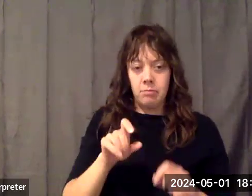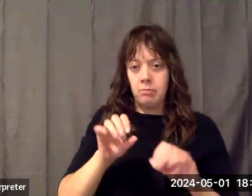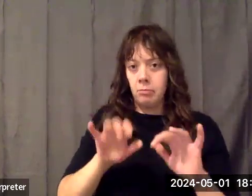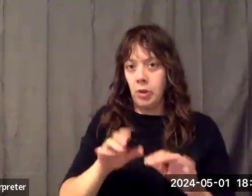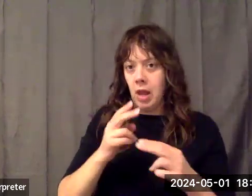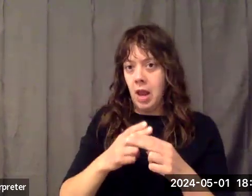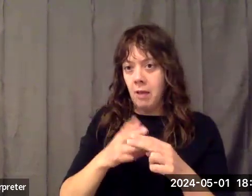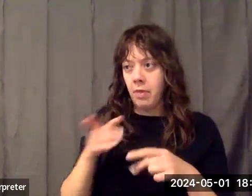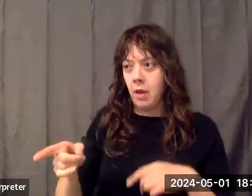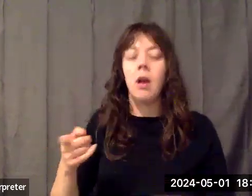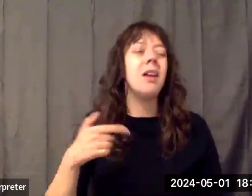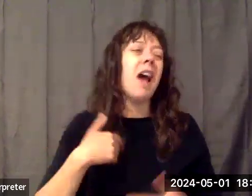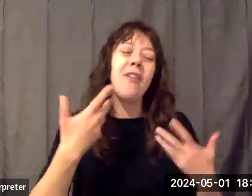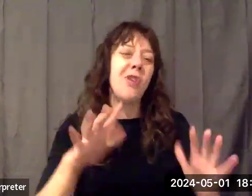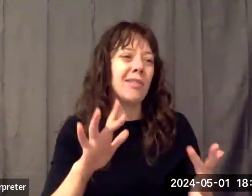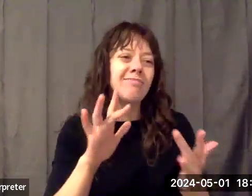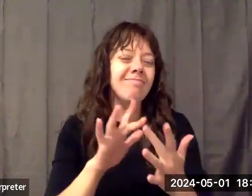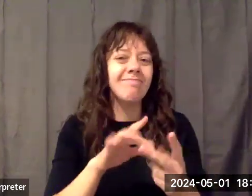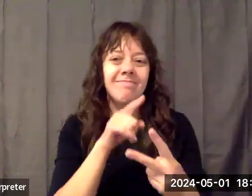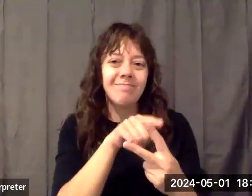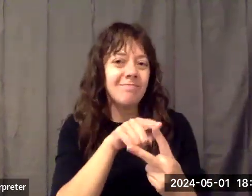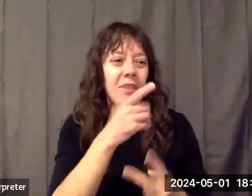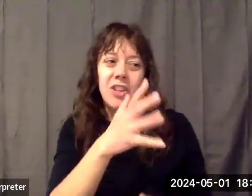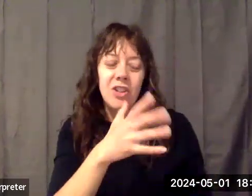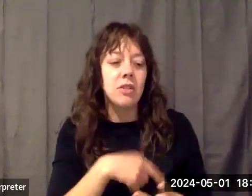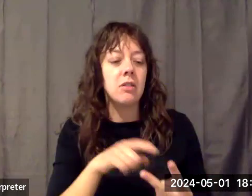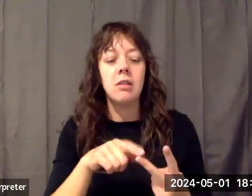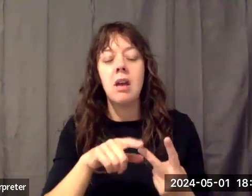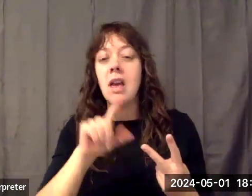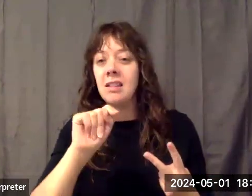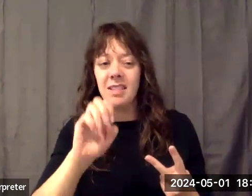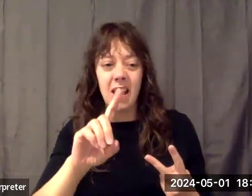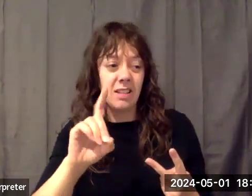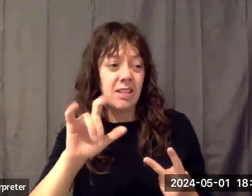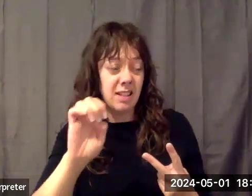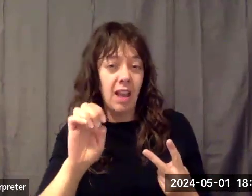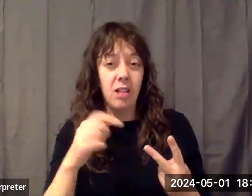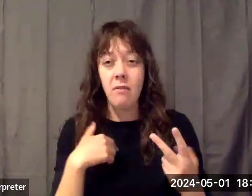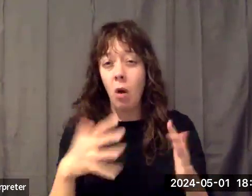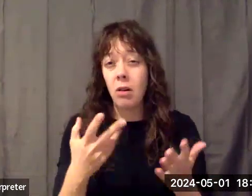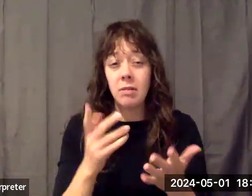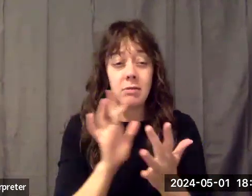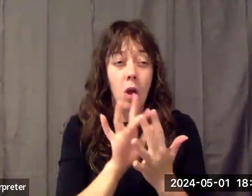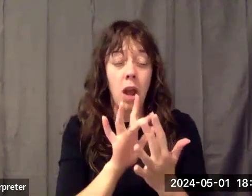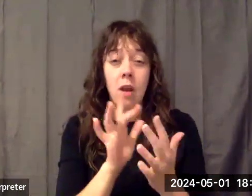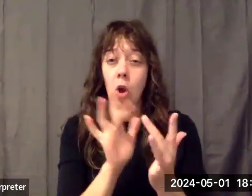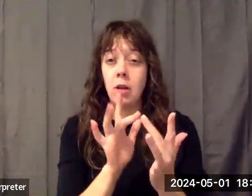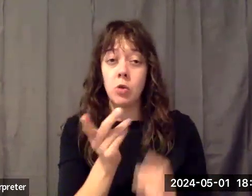I, I've spoken to her and Ted Dale and, and again, like last, last time I checked it said that I probably have to attend another quarter